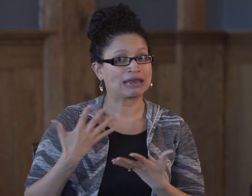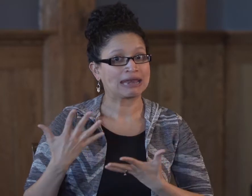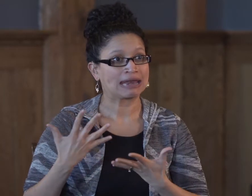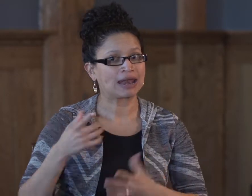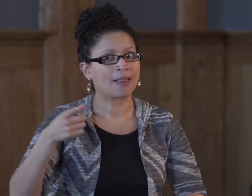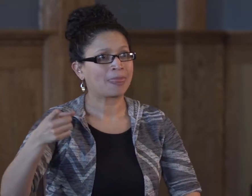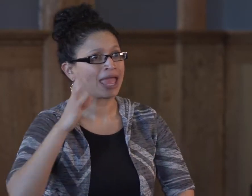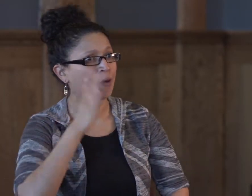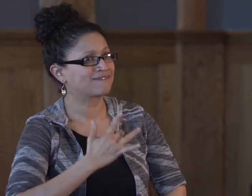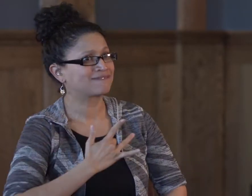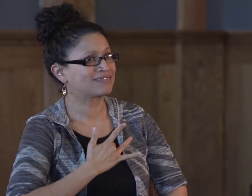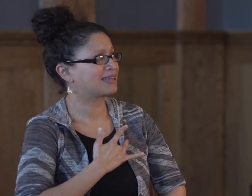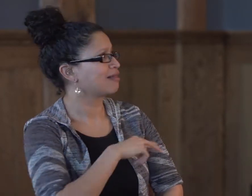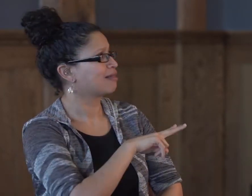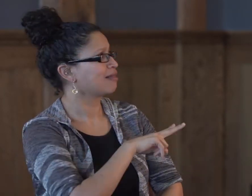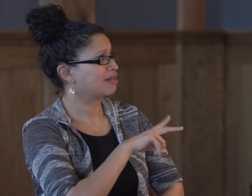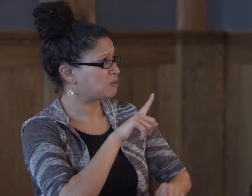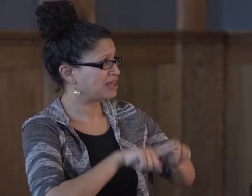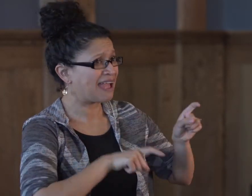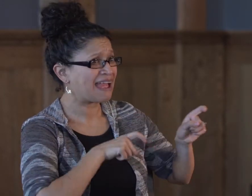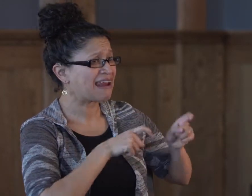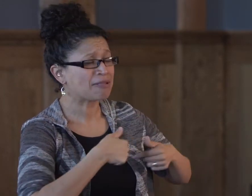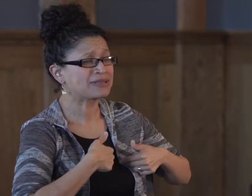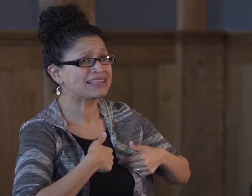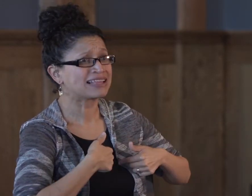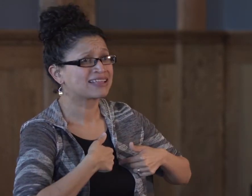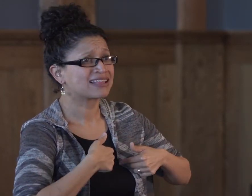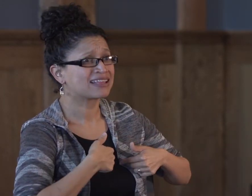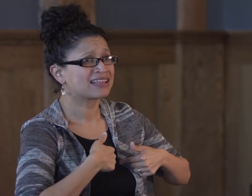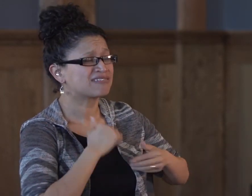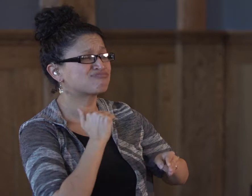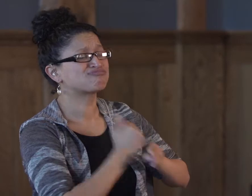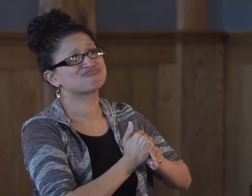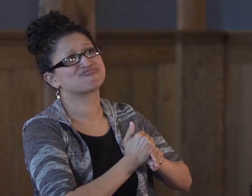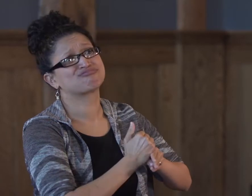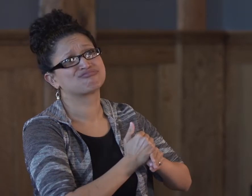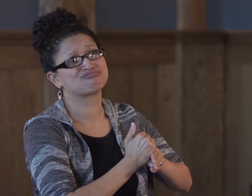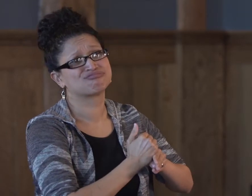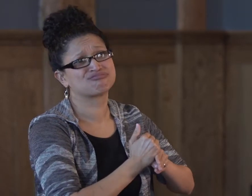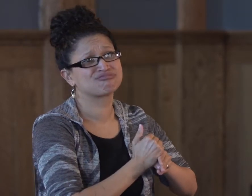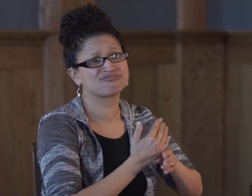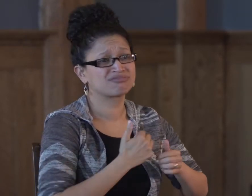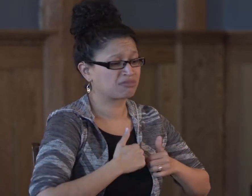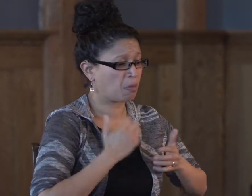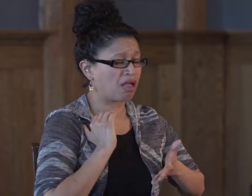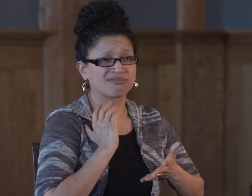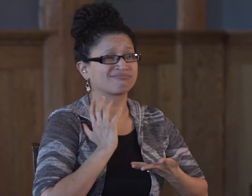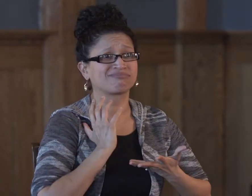They may be scared. They may look to a SART member as someone who is unable to communicate